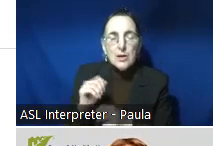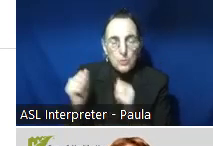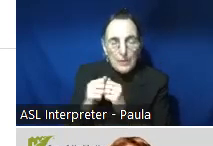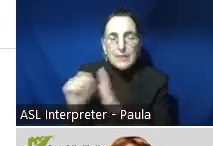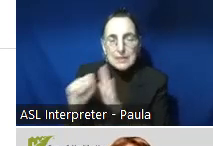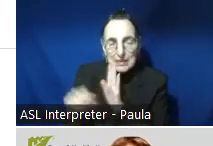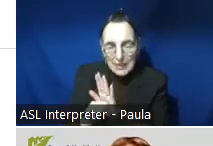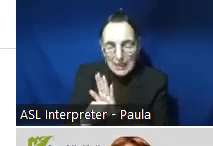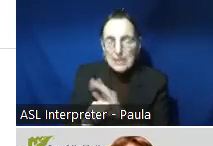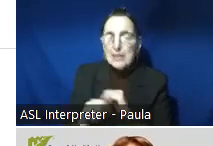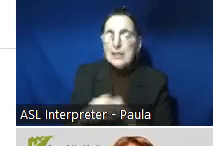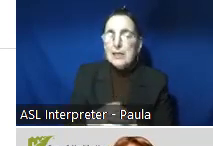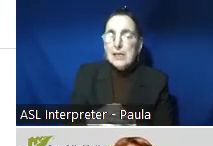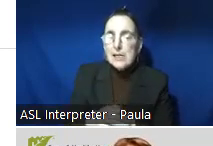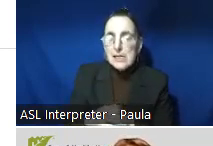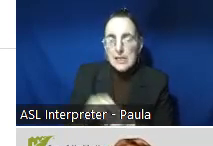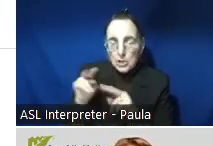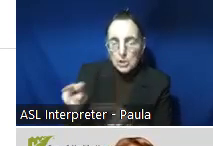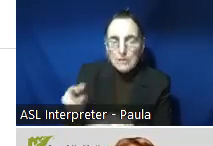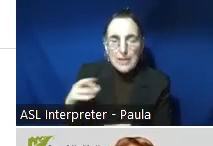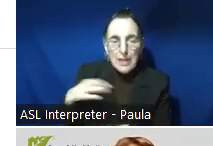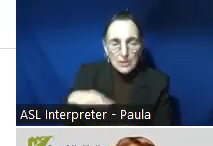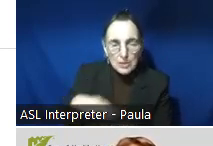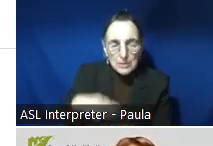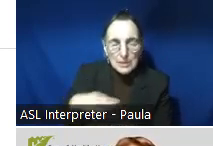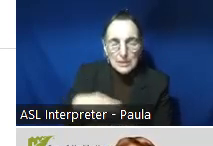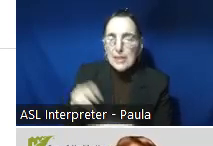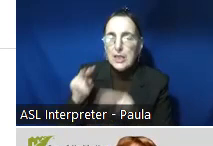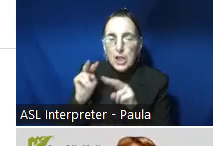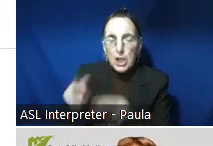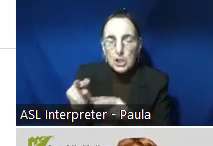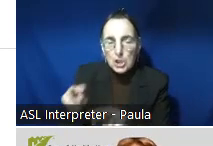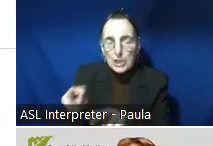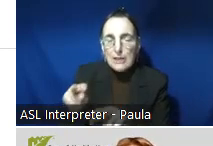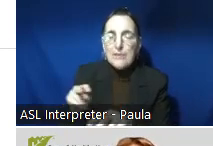and look at the eligibility and look at the steady-state independent risk screening.